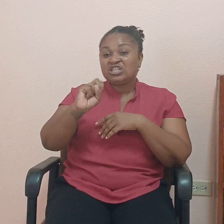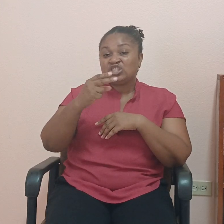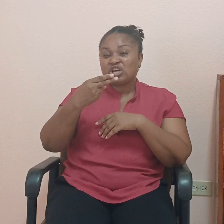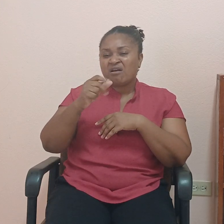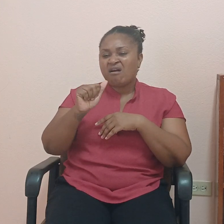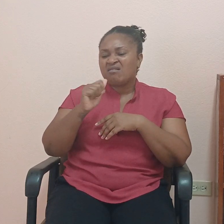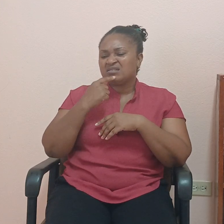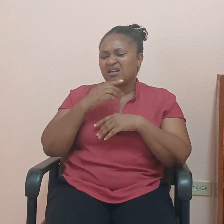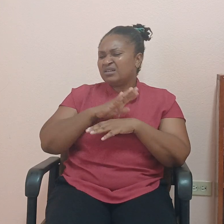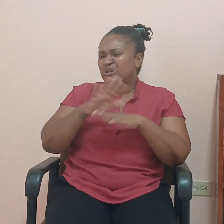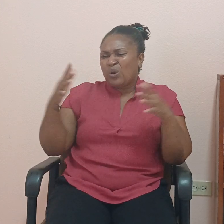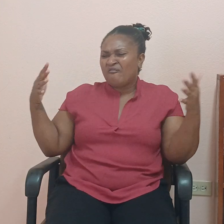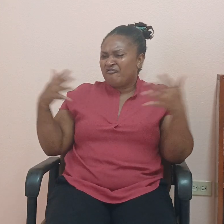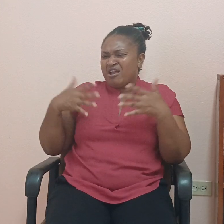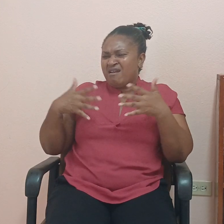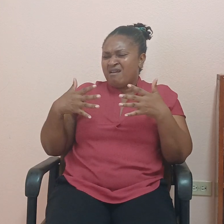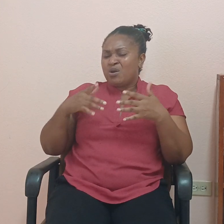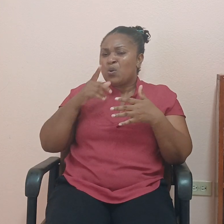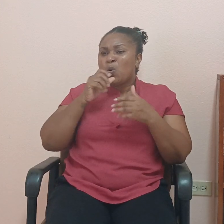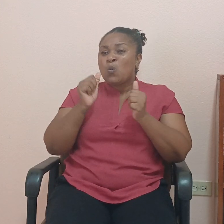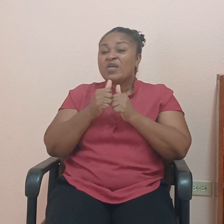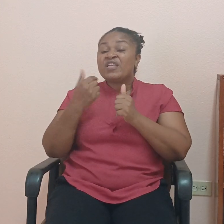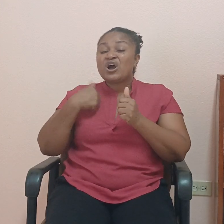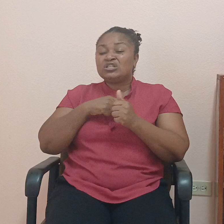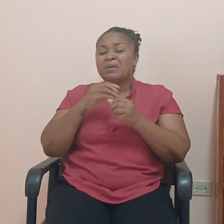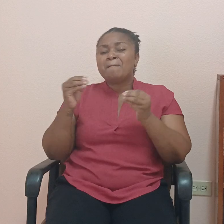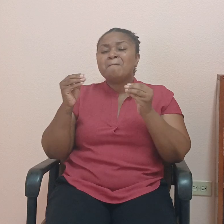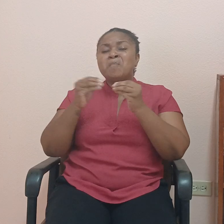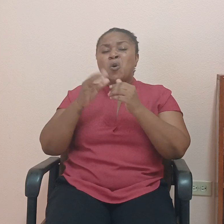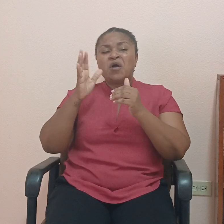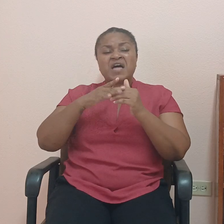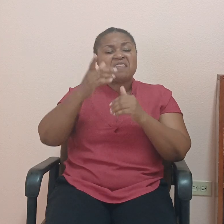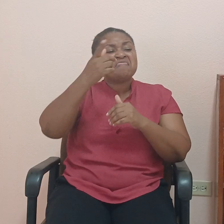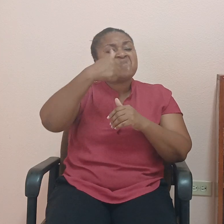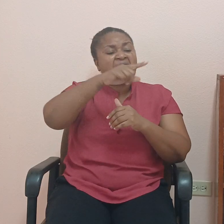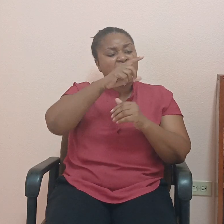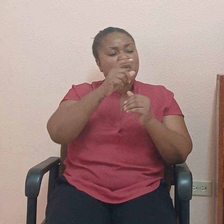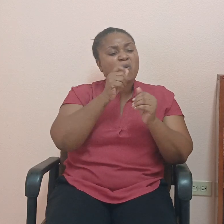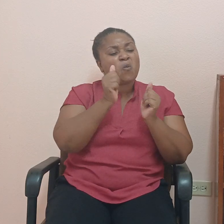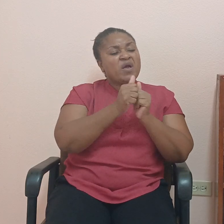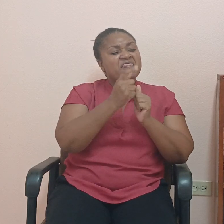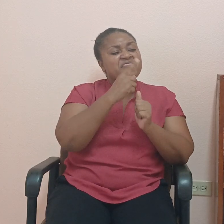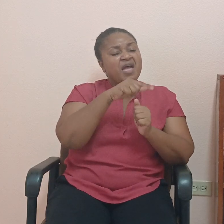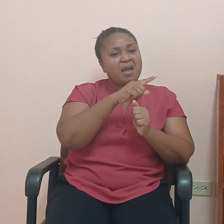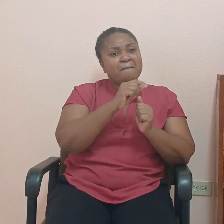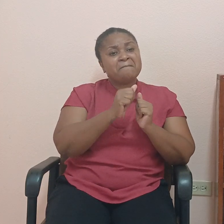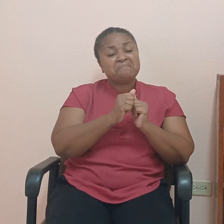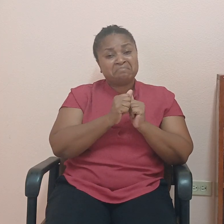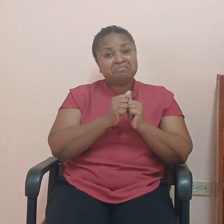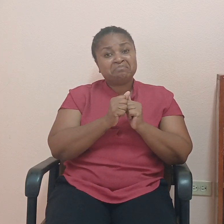“Those who are with us are more than those who are with them.”